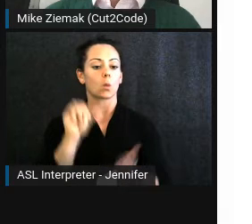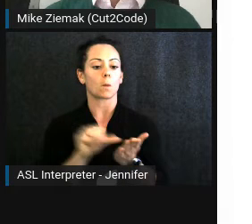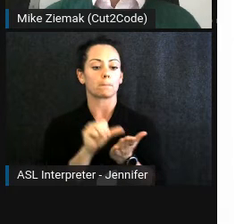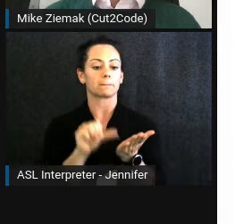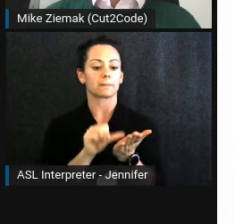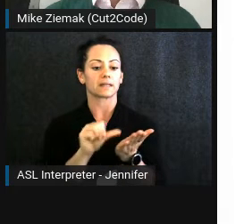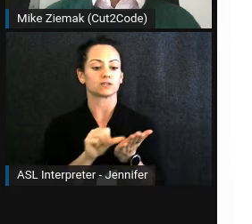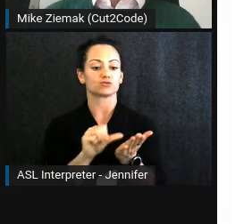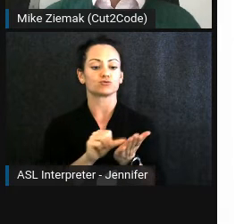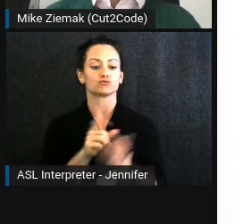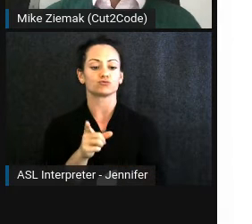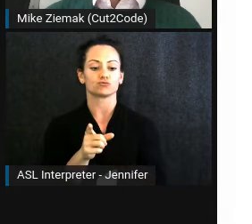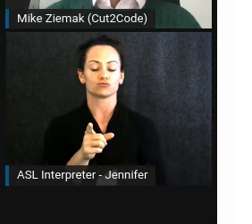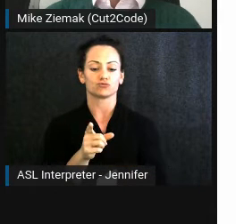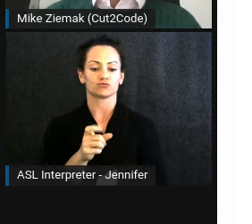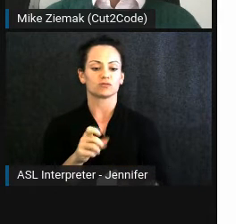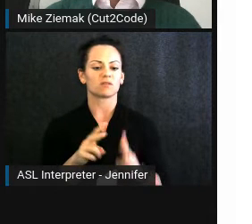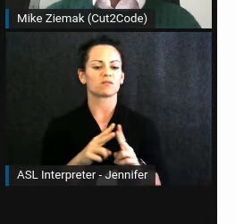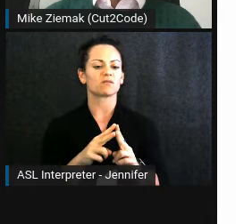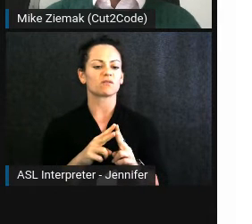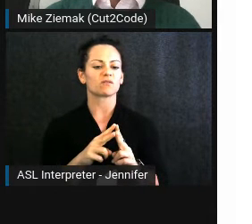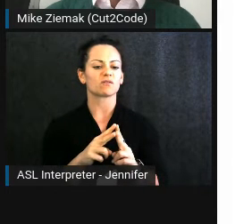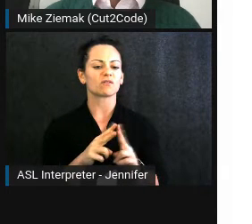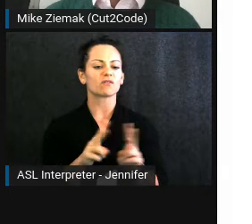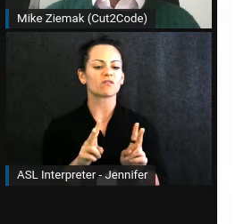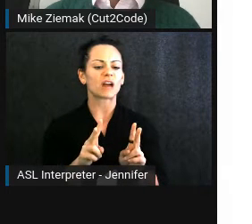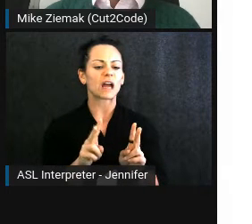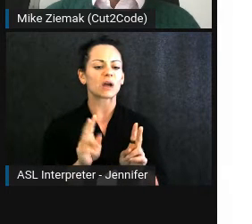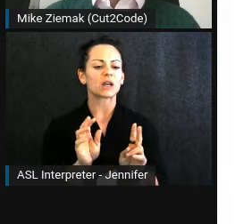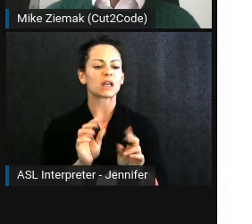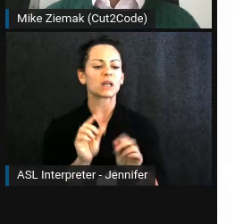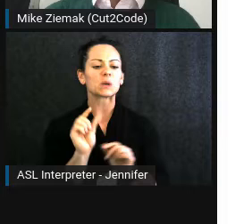There was a very subtle rectangle here in the upper left corner.